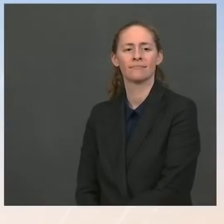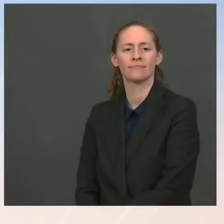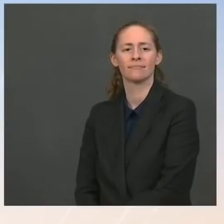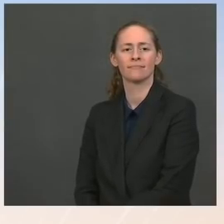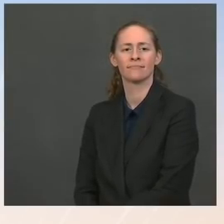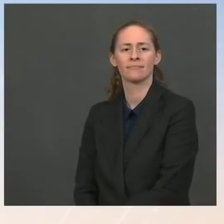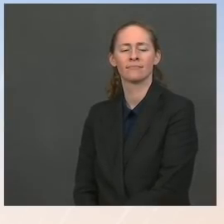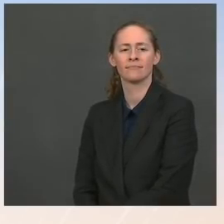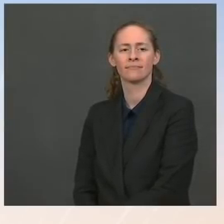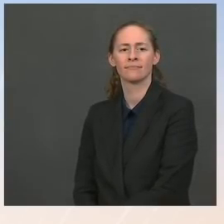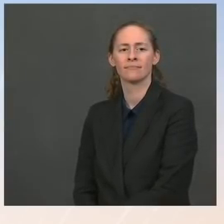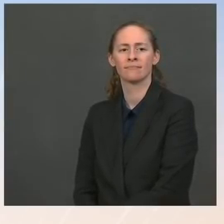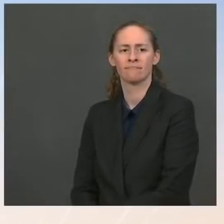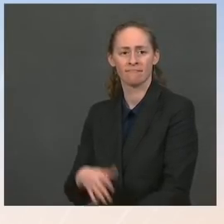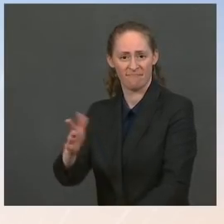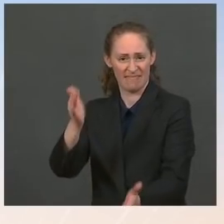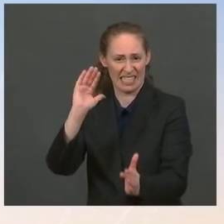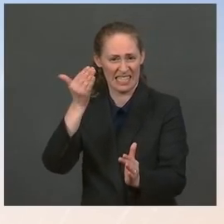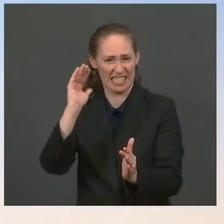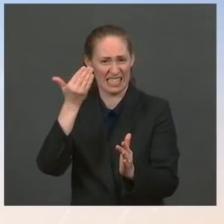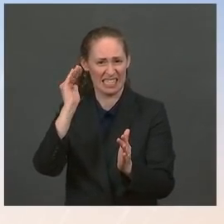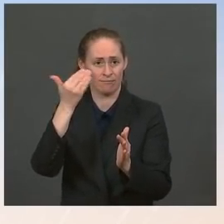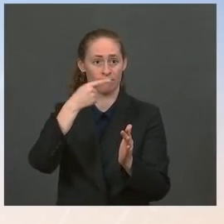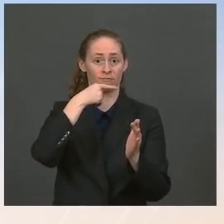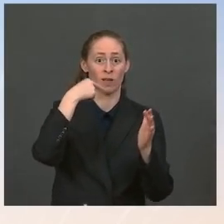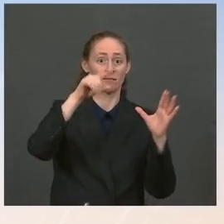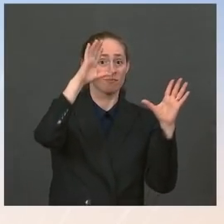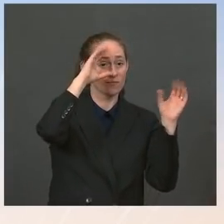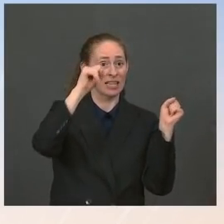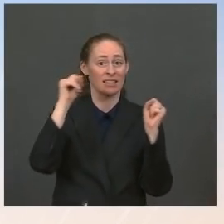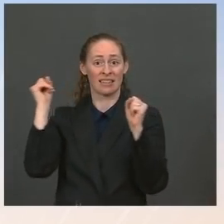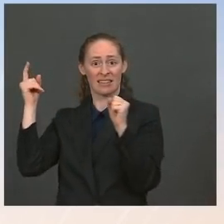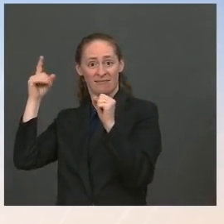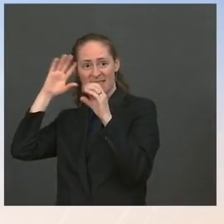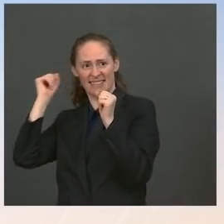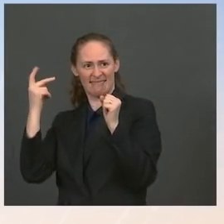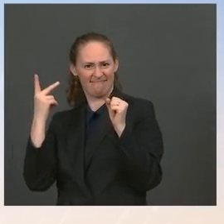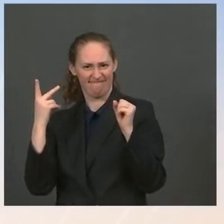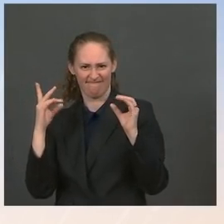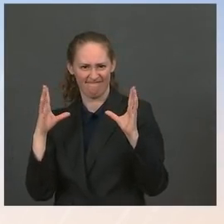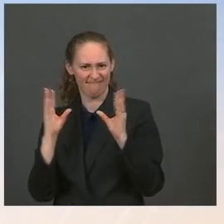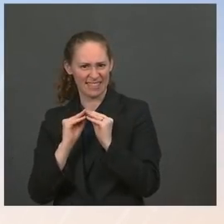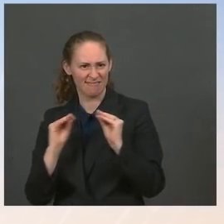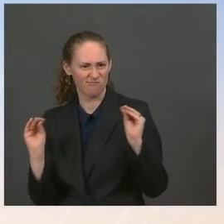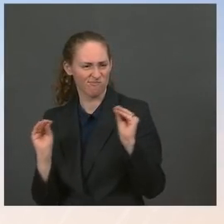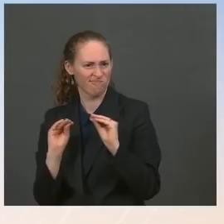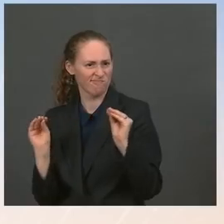Could the two Presidents meet virtually or in person before the year is out? Ms. Jean-Pierre: So, on your second question,